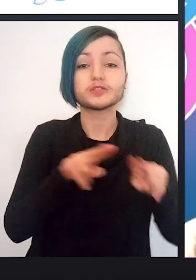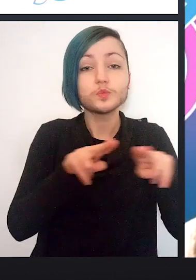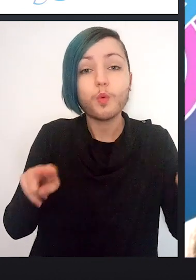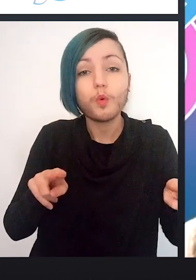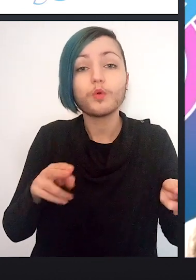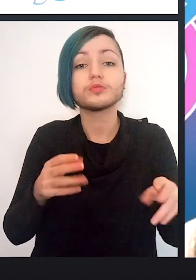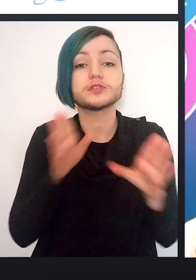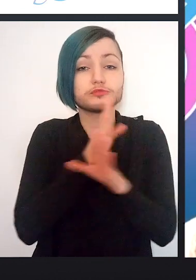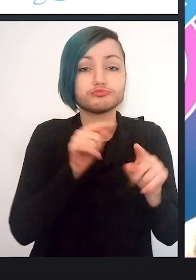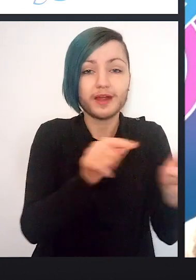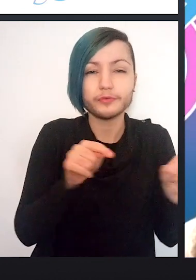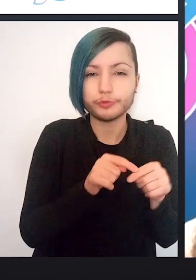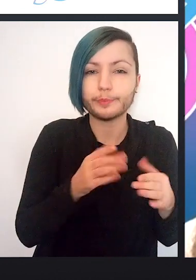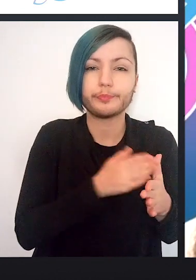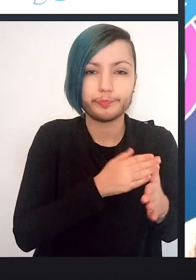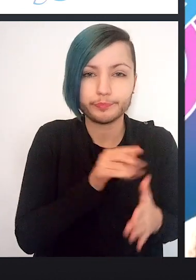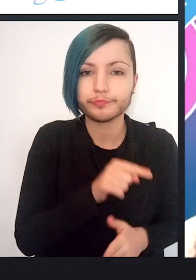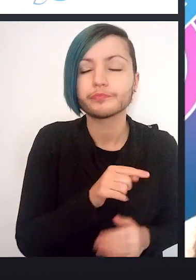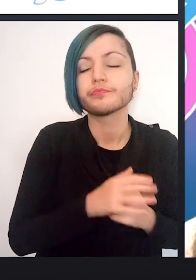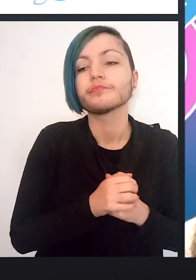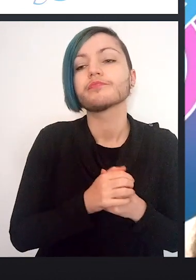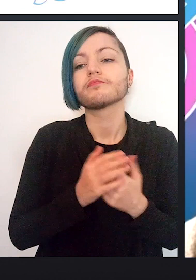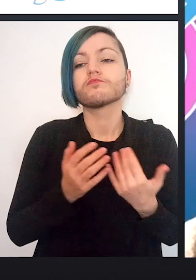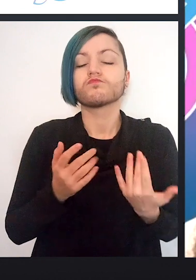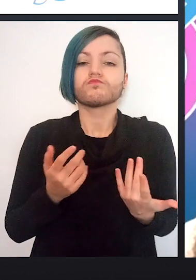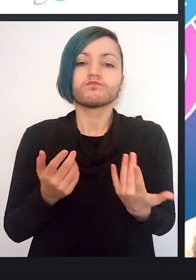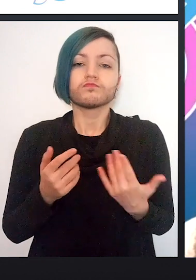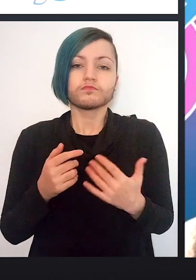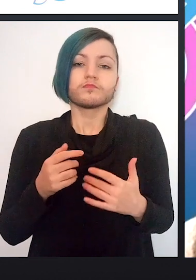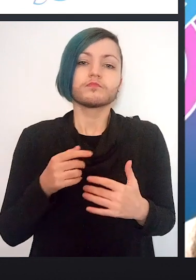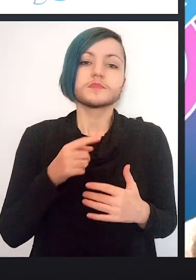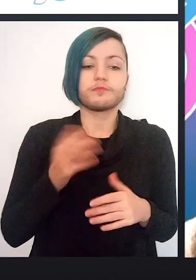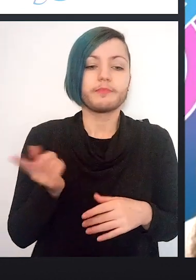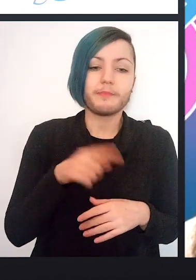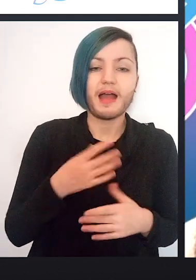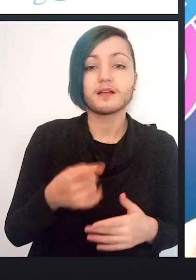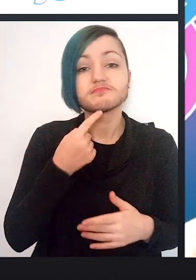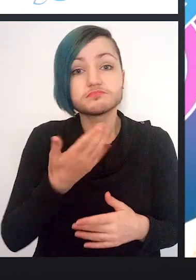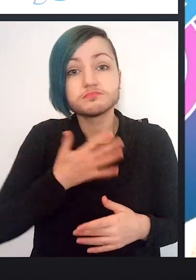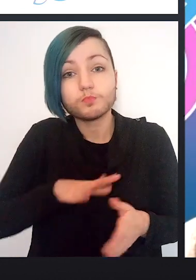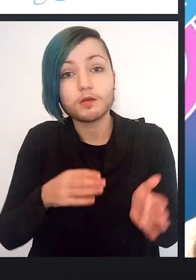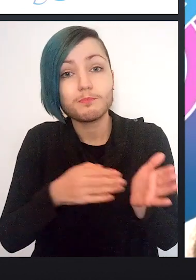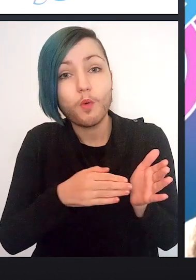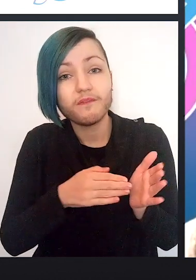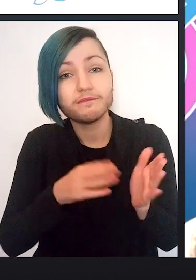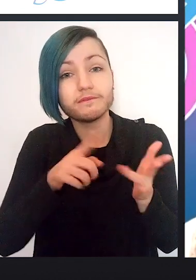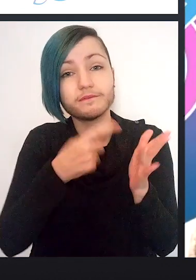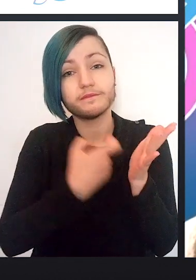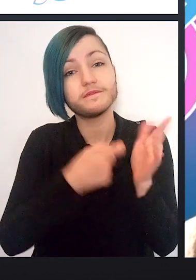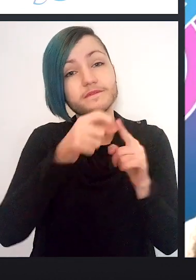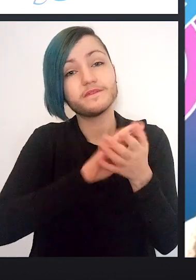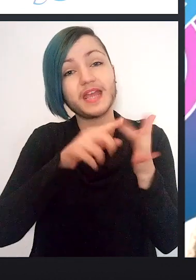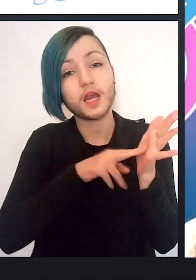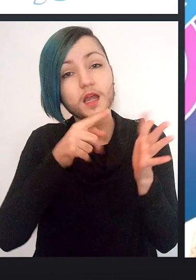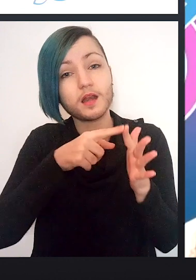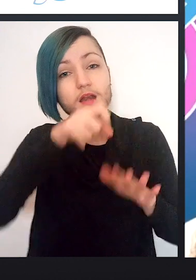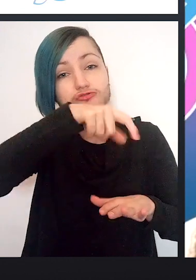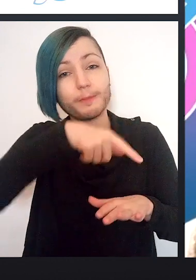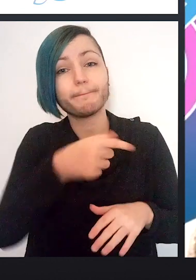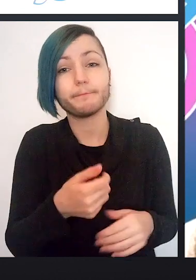initially, and when I got back they offered me the usual morphine pump and I said "No, I don't feel